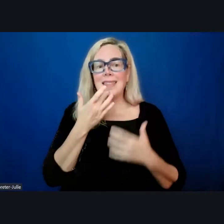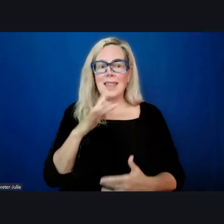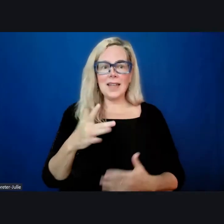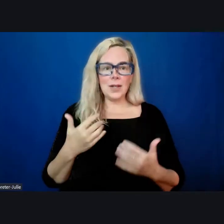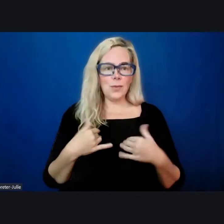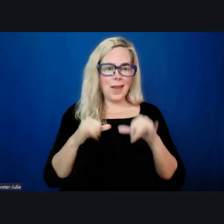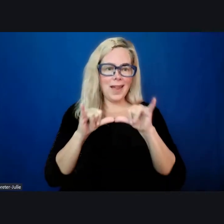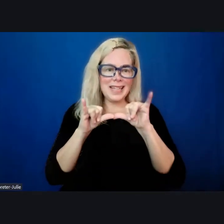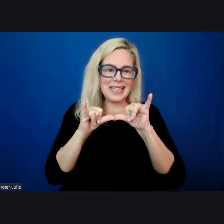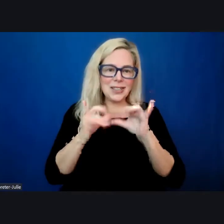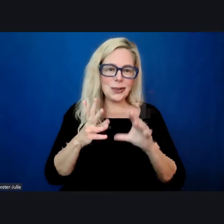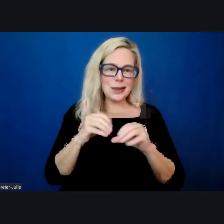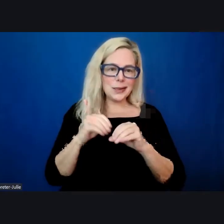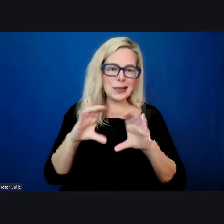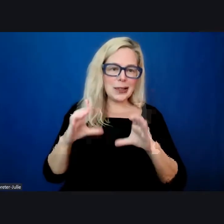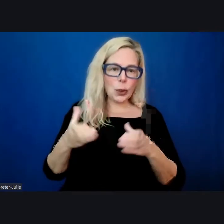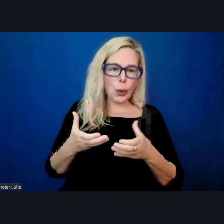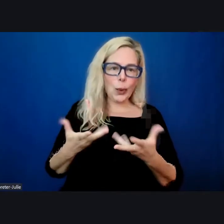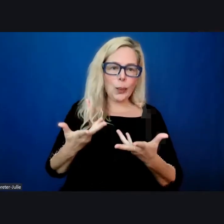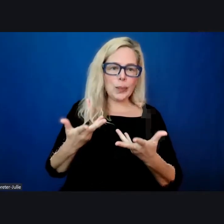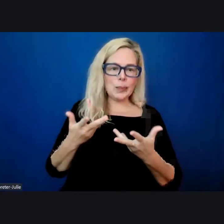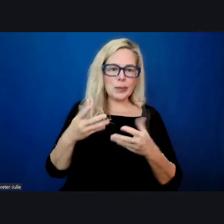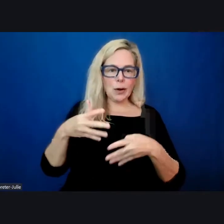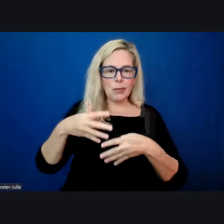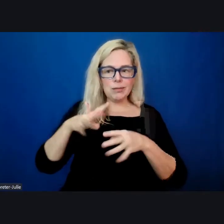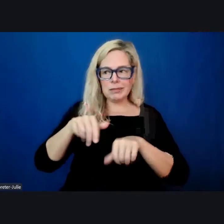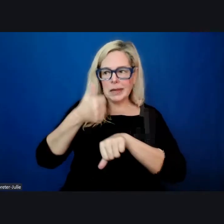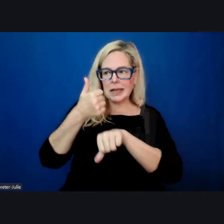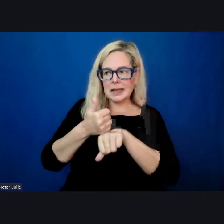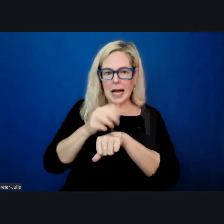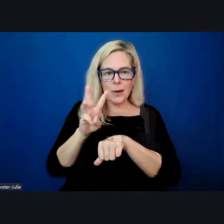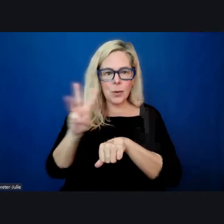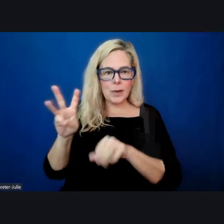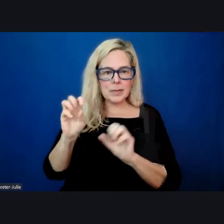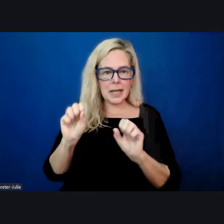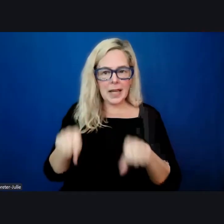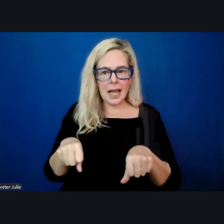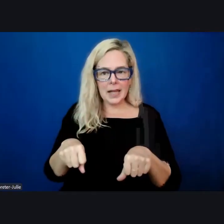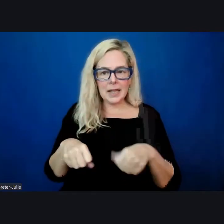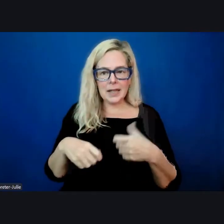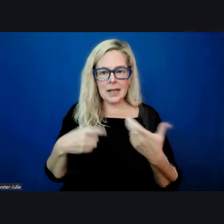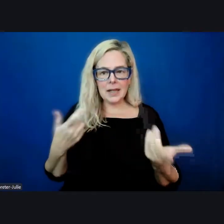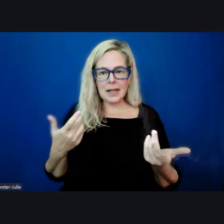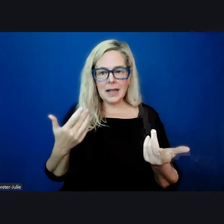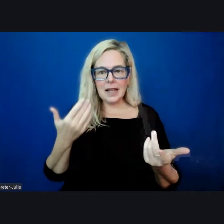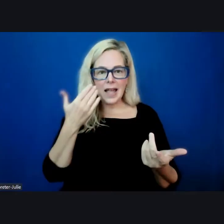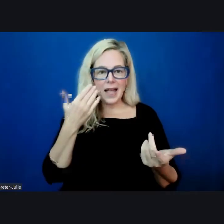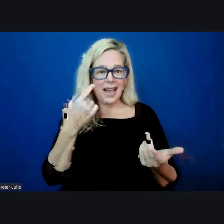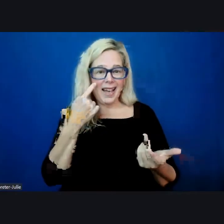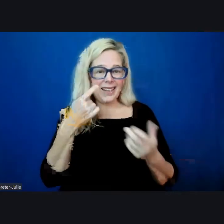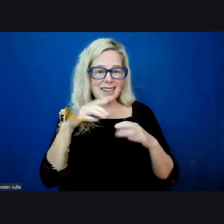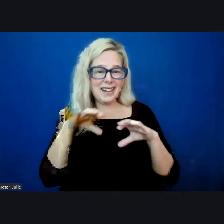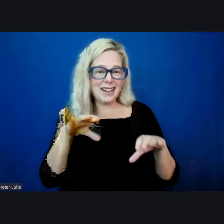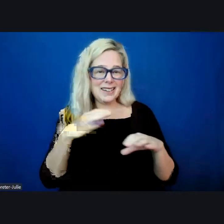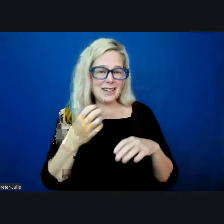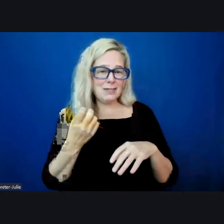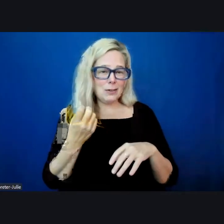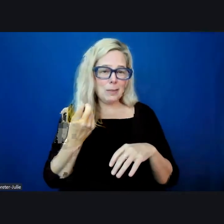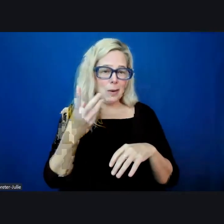you know, I'm not paying me. I can do it for I think I was doing it for like 1250 a month. Um,